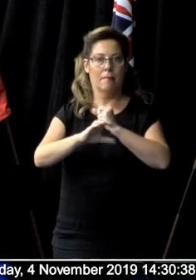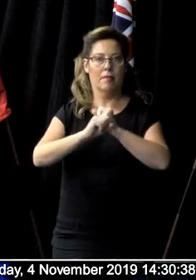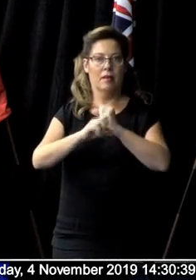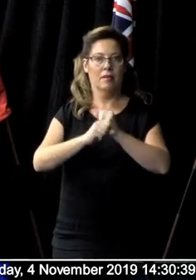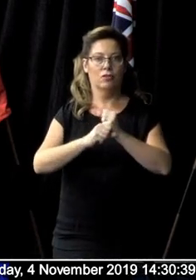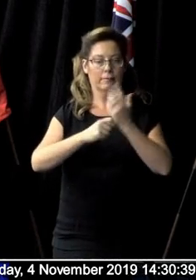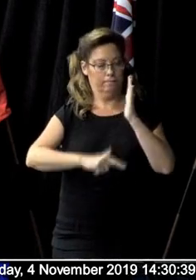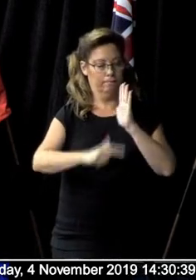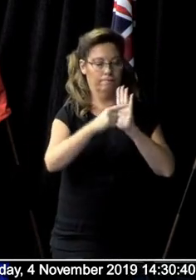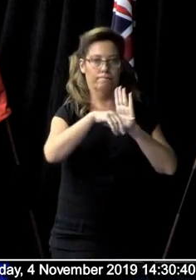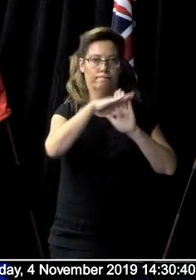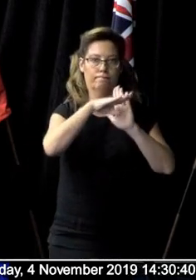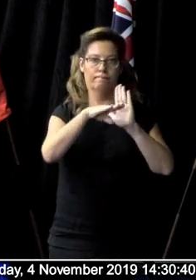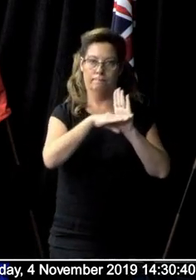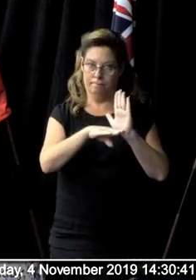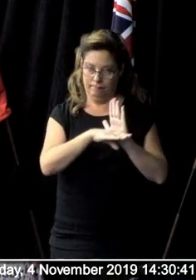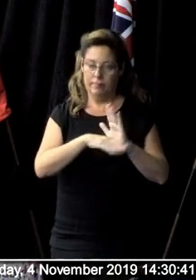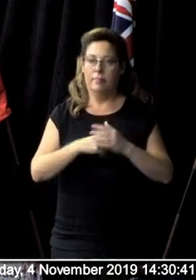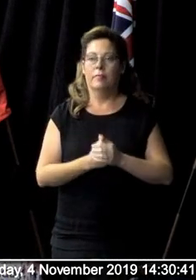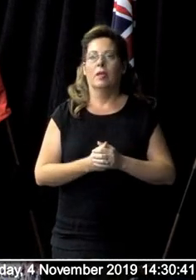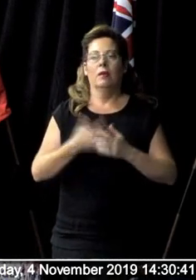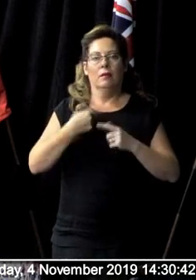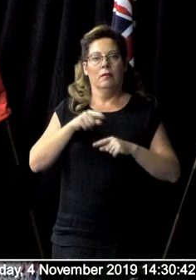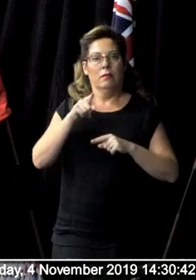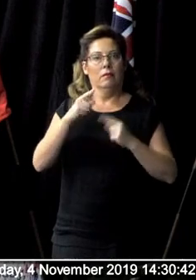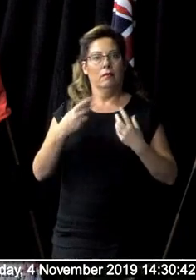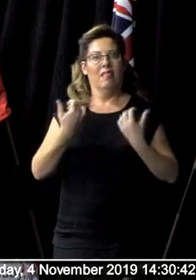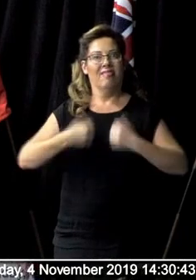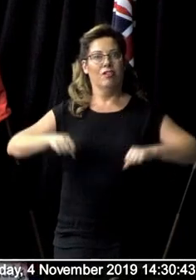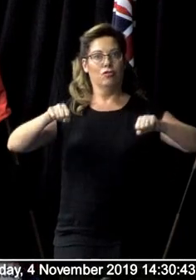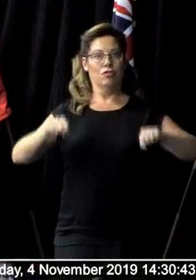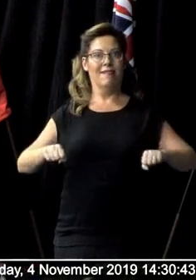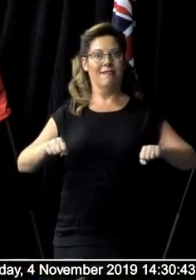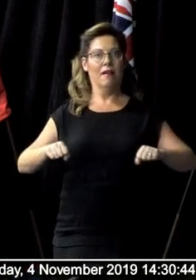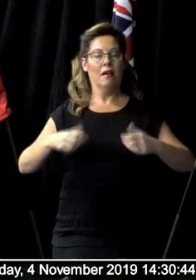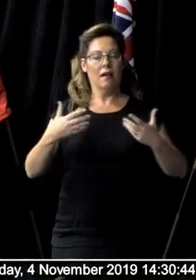expressly prohibits the publication of any information which would tend to identify